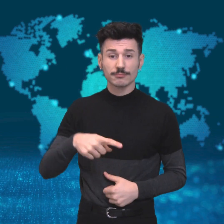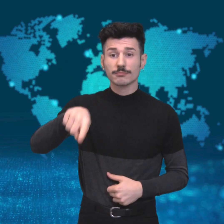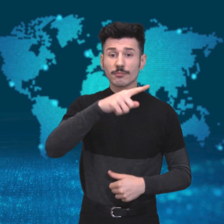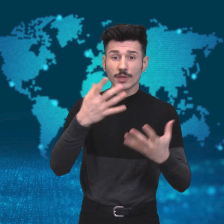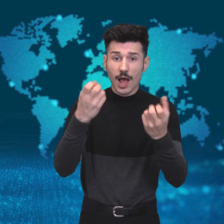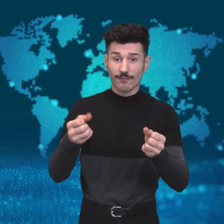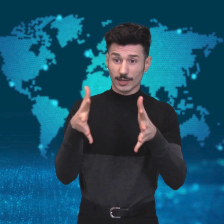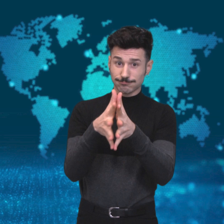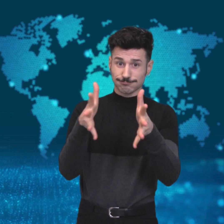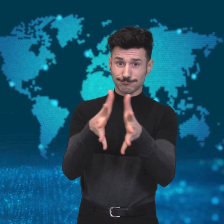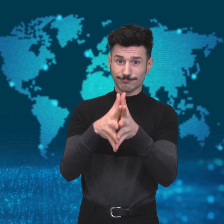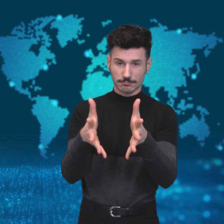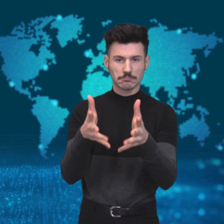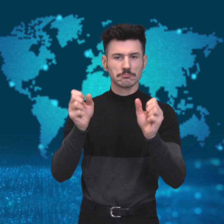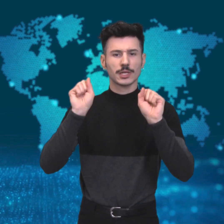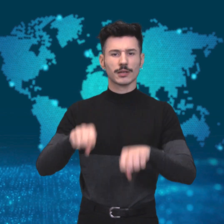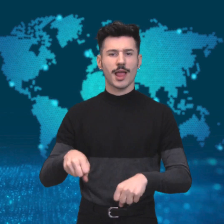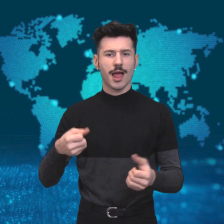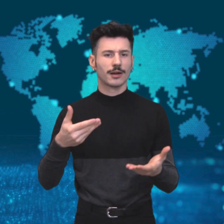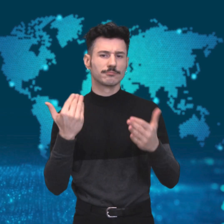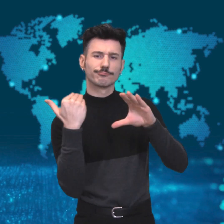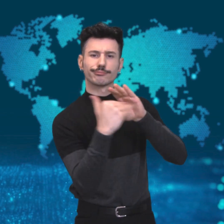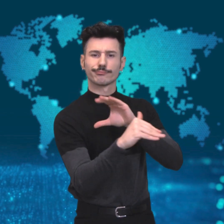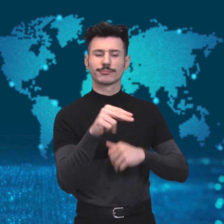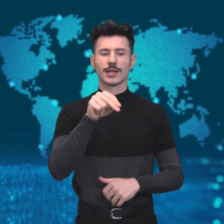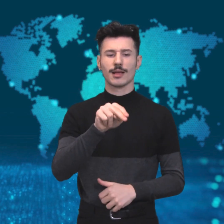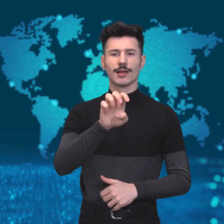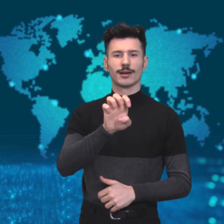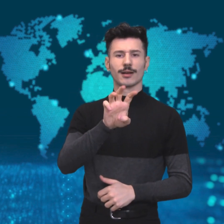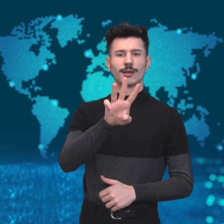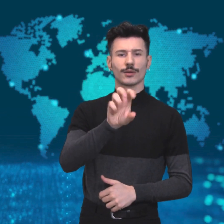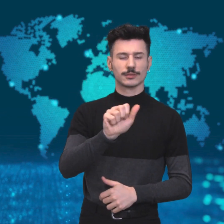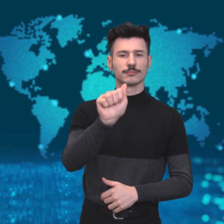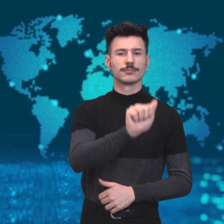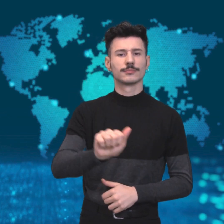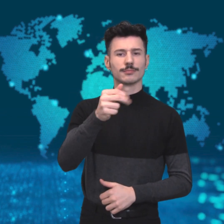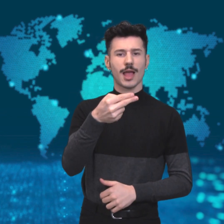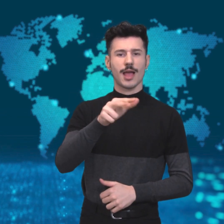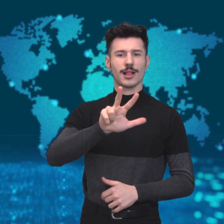For story submissions, you can email them to